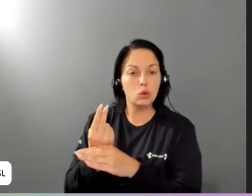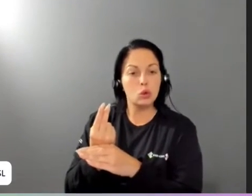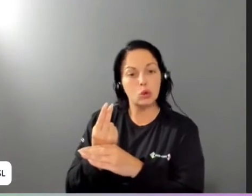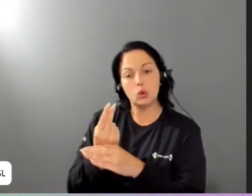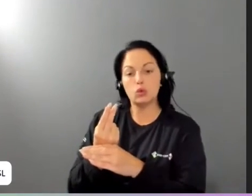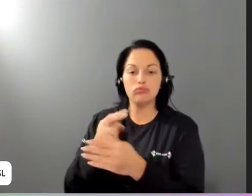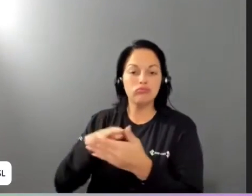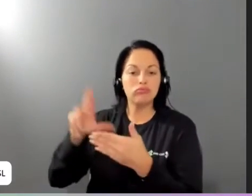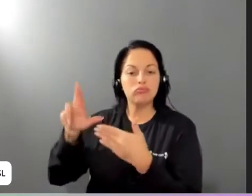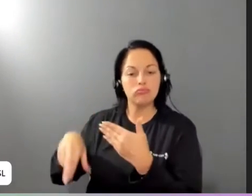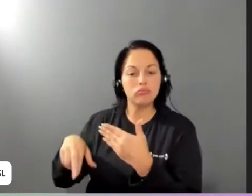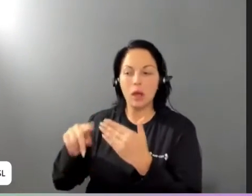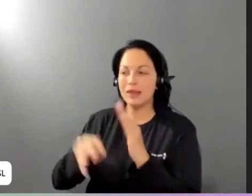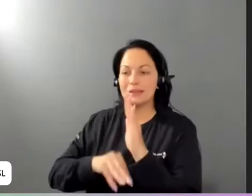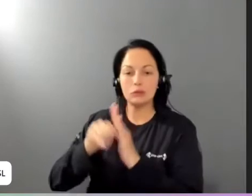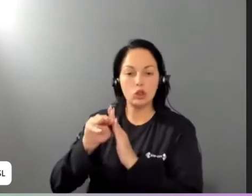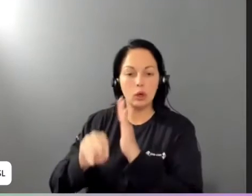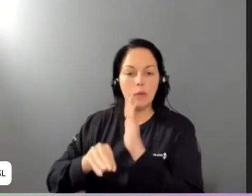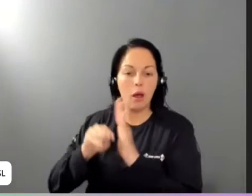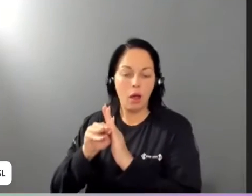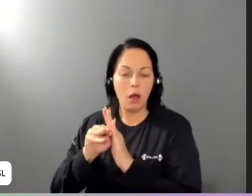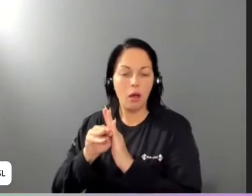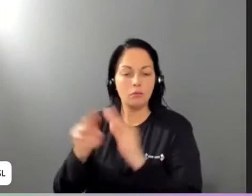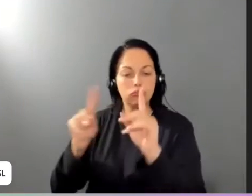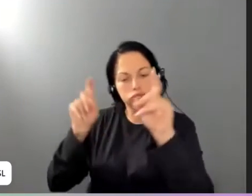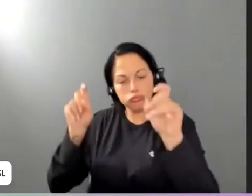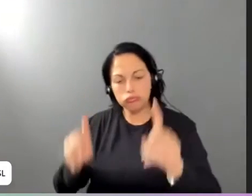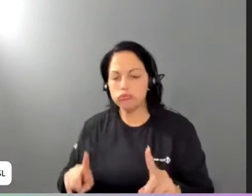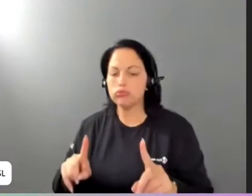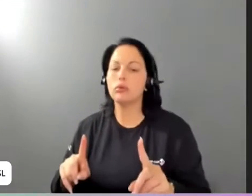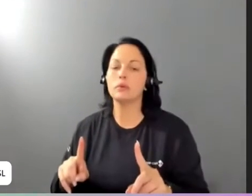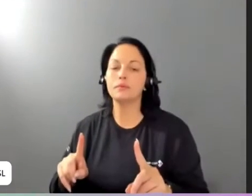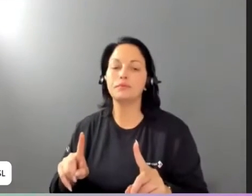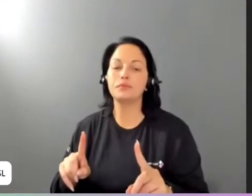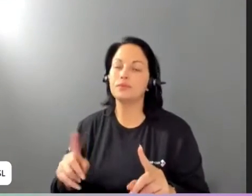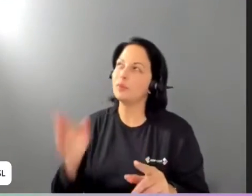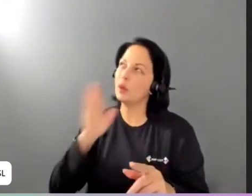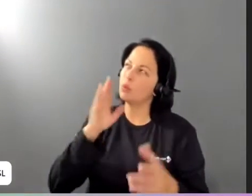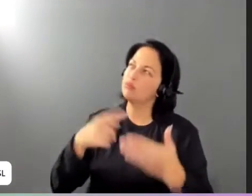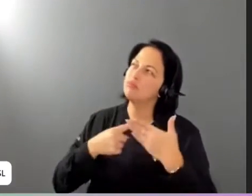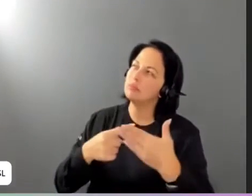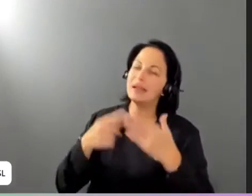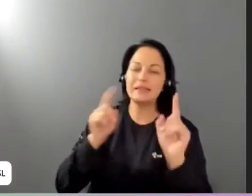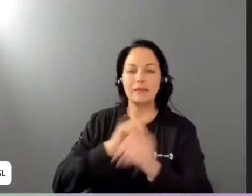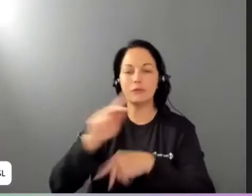ultimately, I've seen companies and organizations of all kinds use these outlets, about the results of these